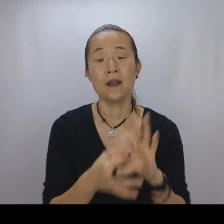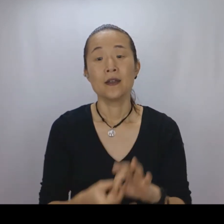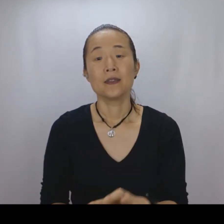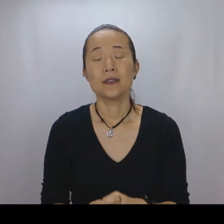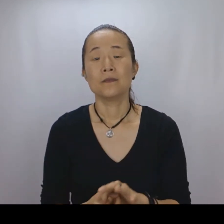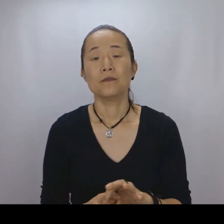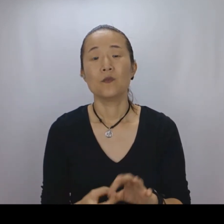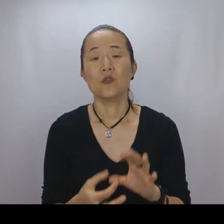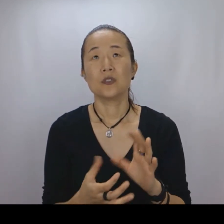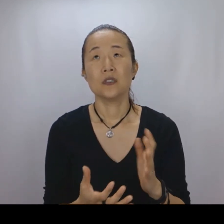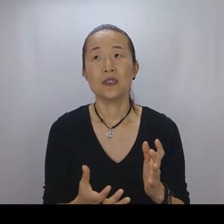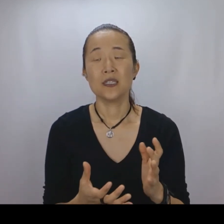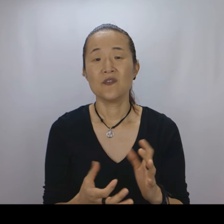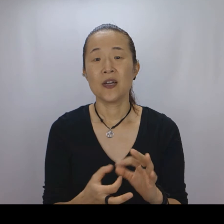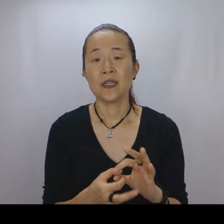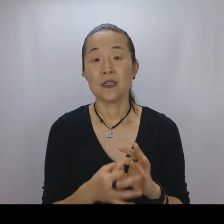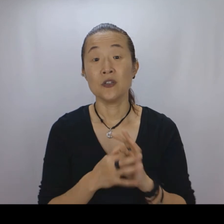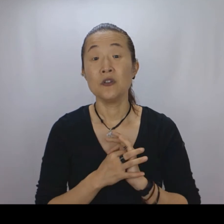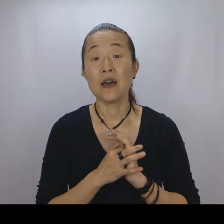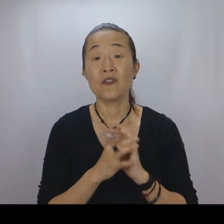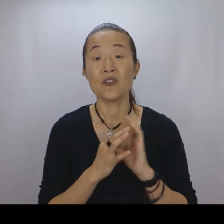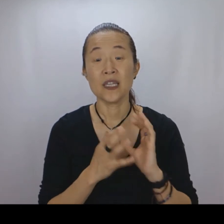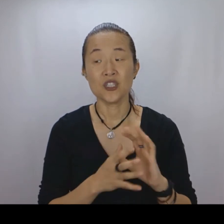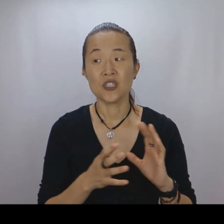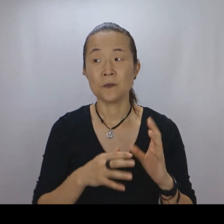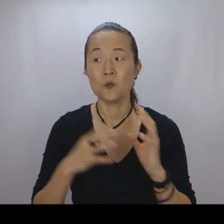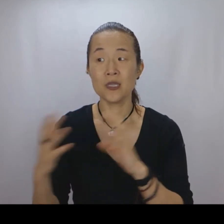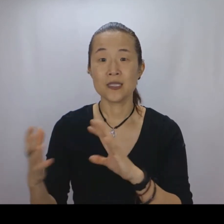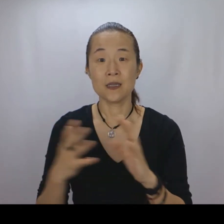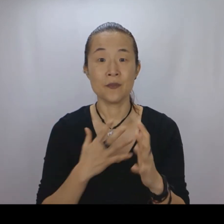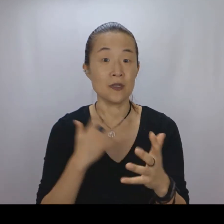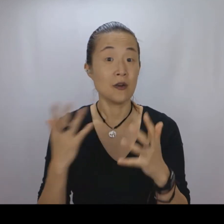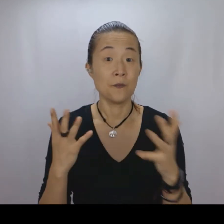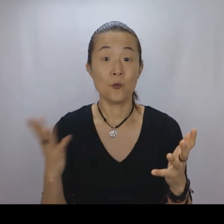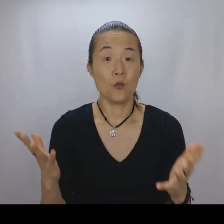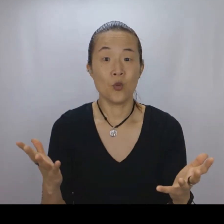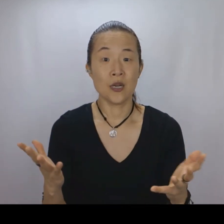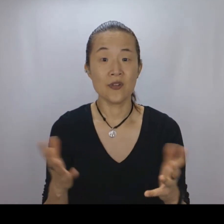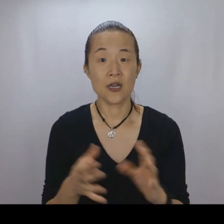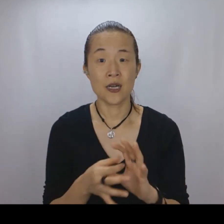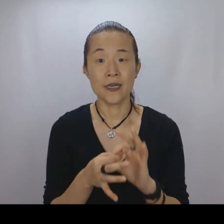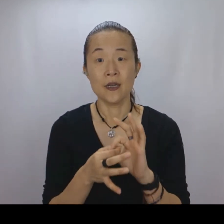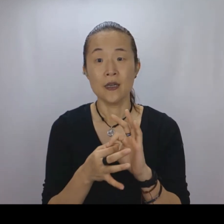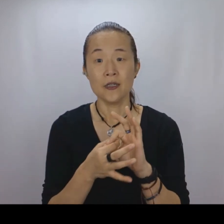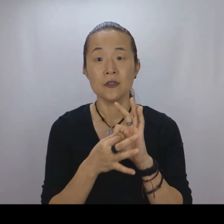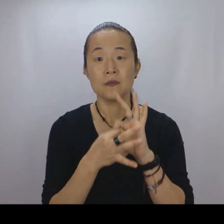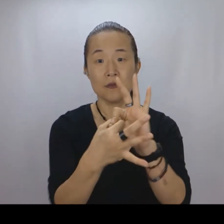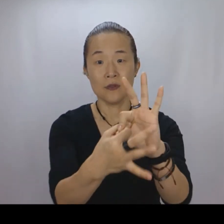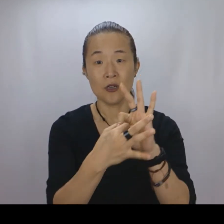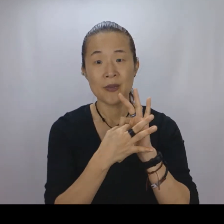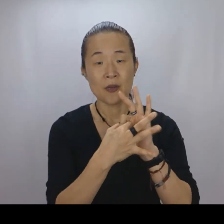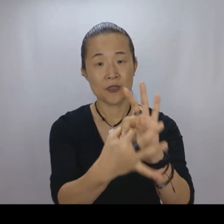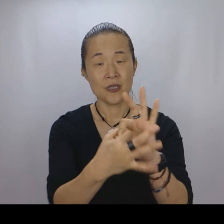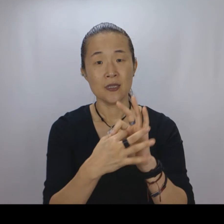To signify that you have a relationship with someone of whatever kind you would go back between